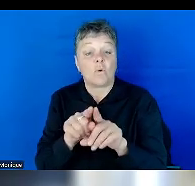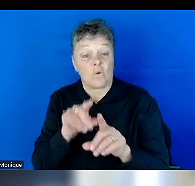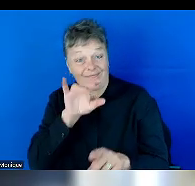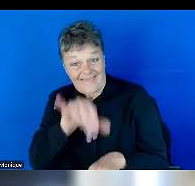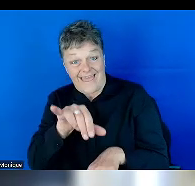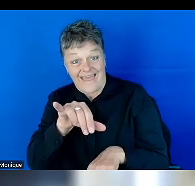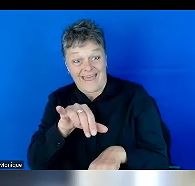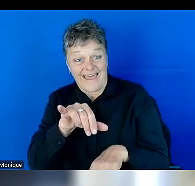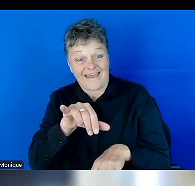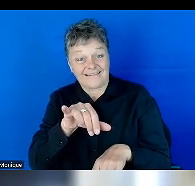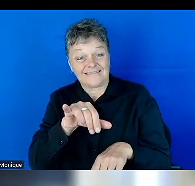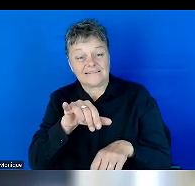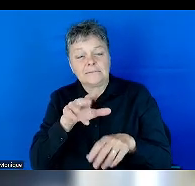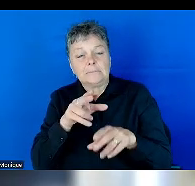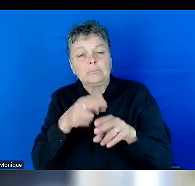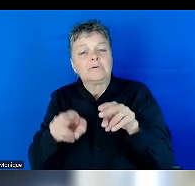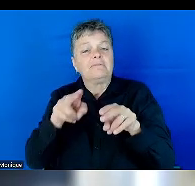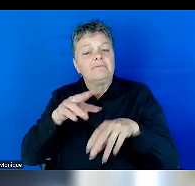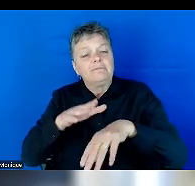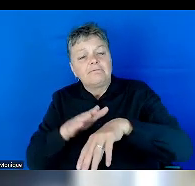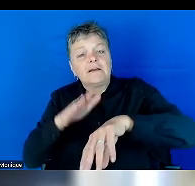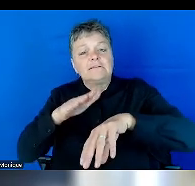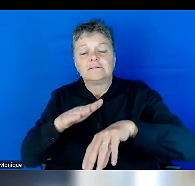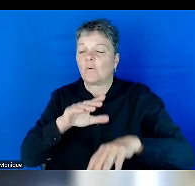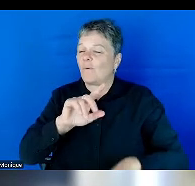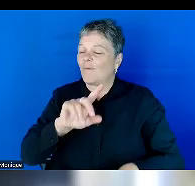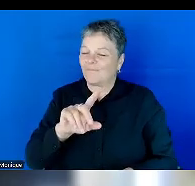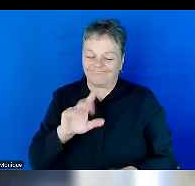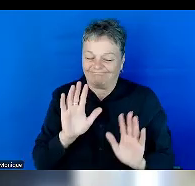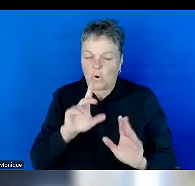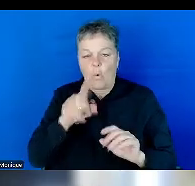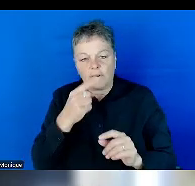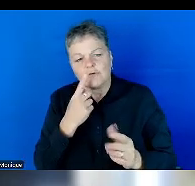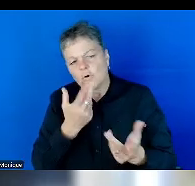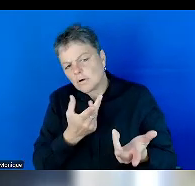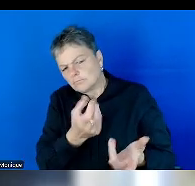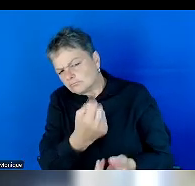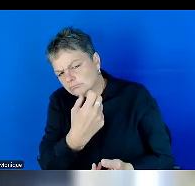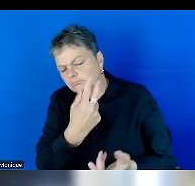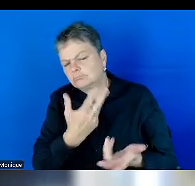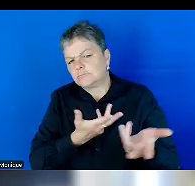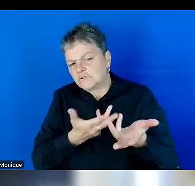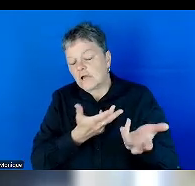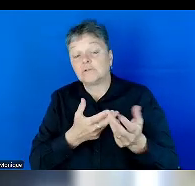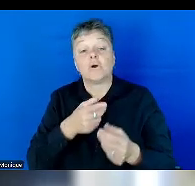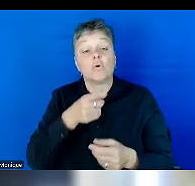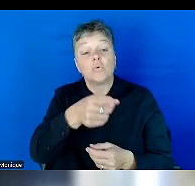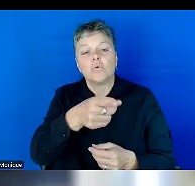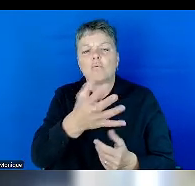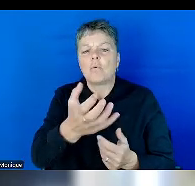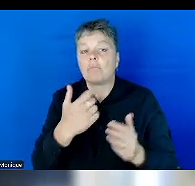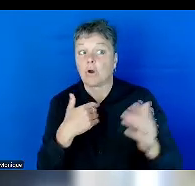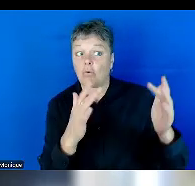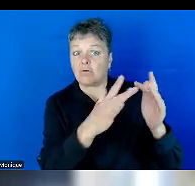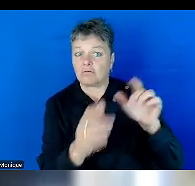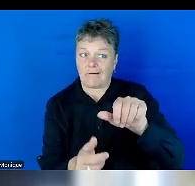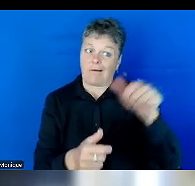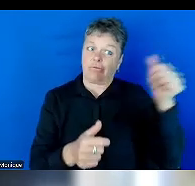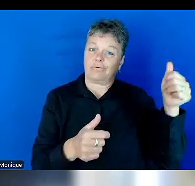uh on behalf of the client through this service. Uh for any of that kind of work, we would have to